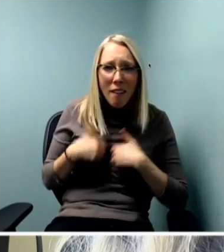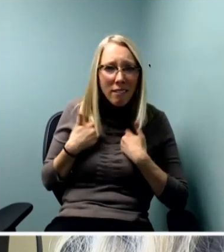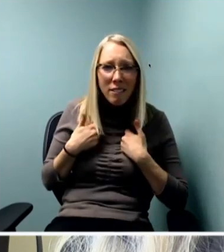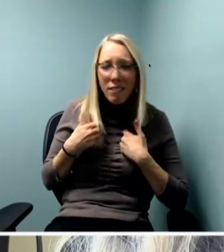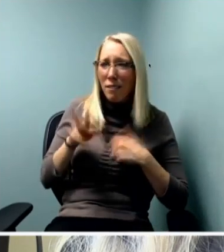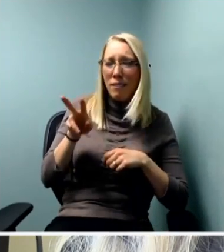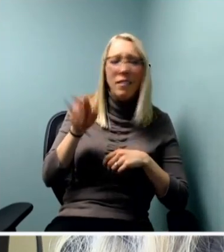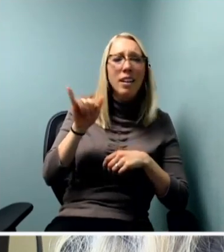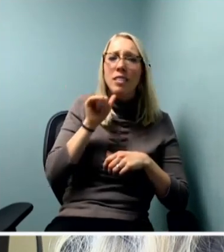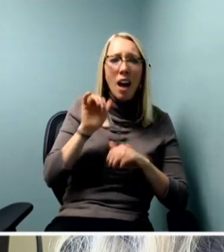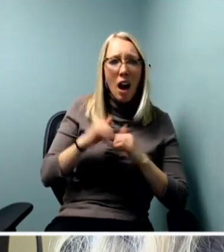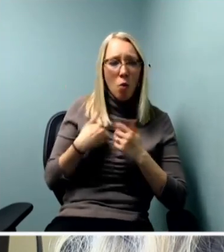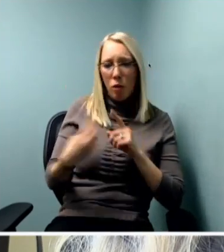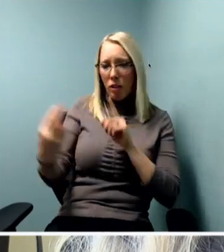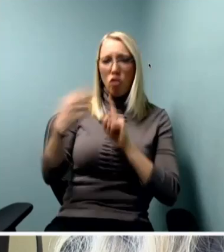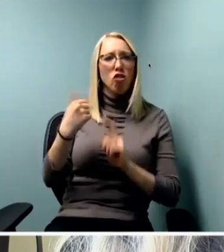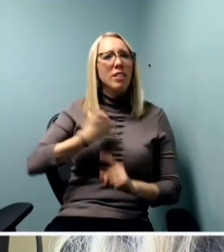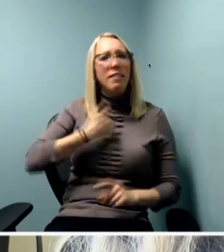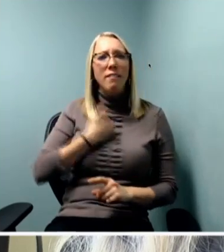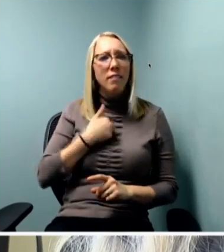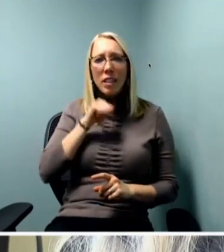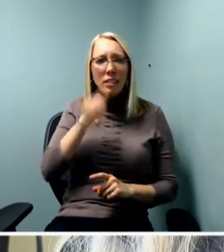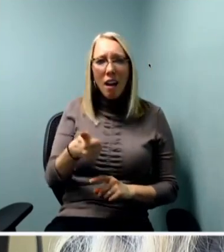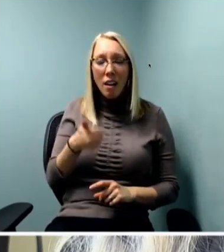Because that's not reality in terms of the day-to-day.